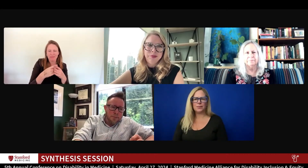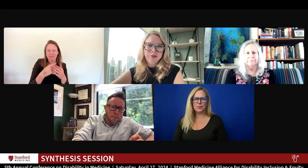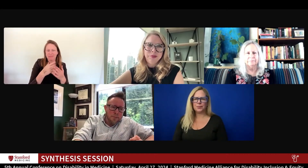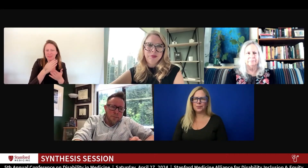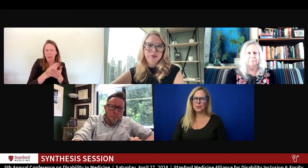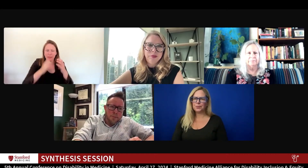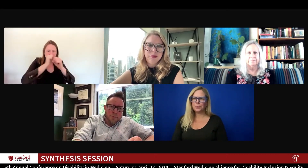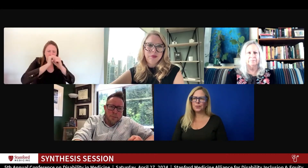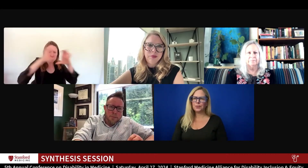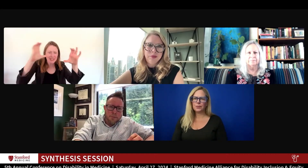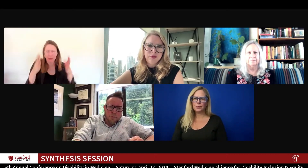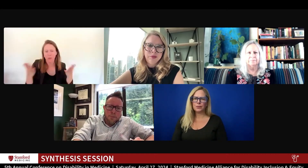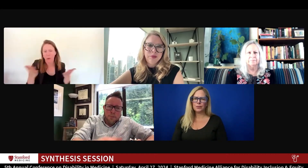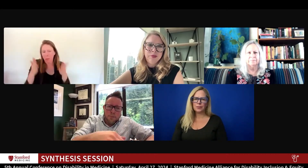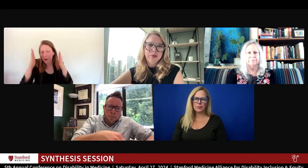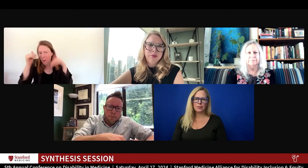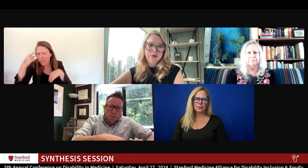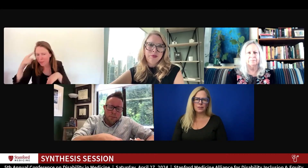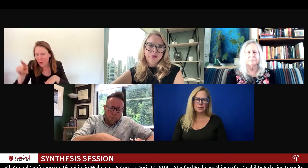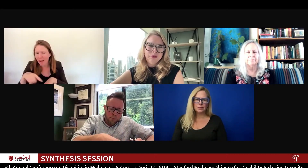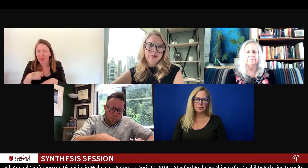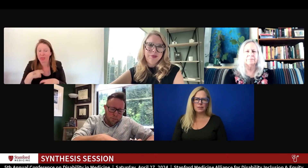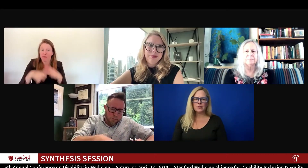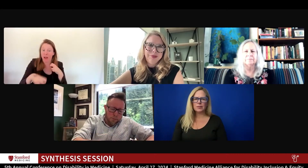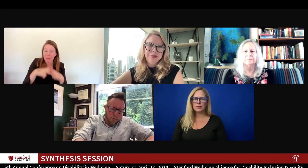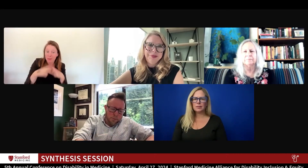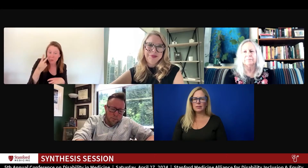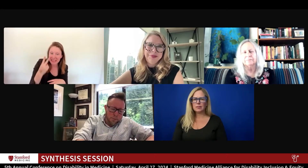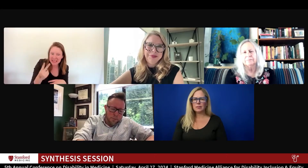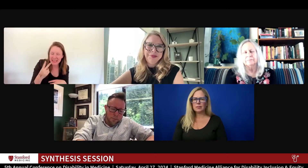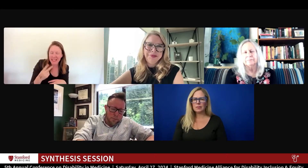so we've just talked about some of our dreams, what we would hope for,